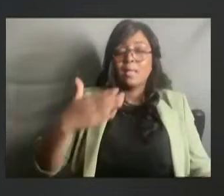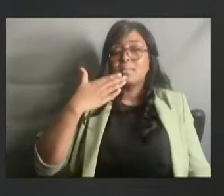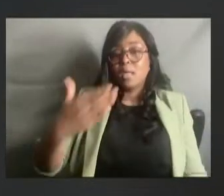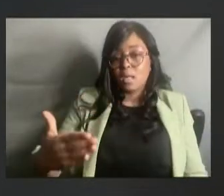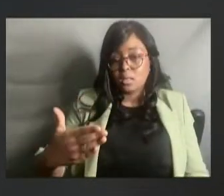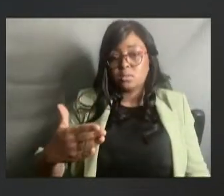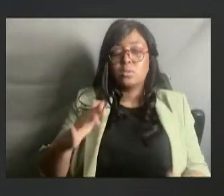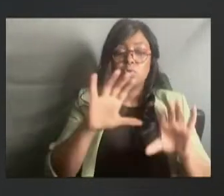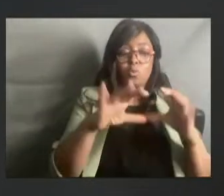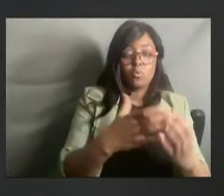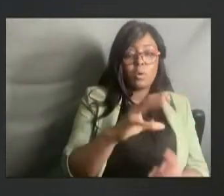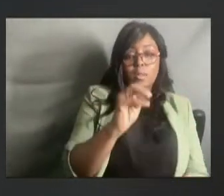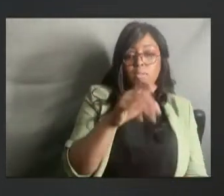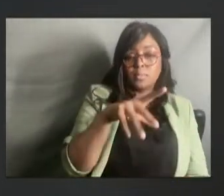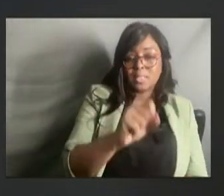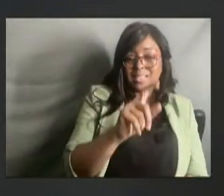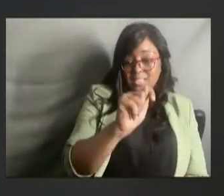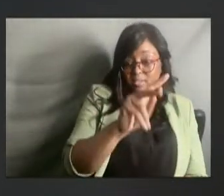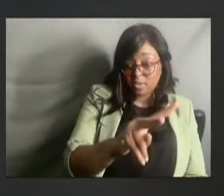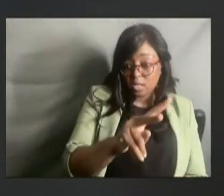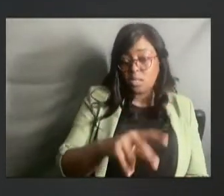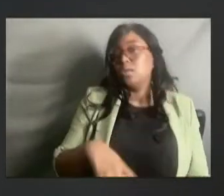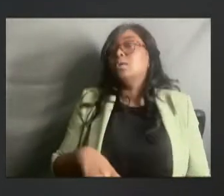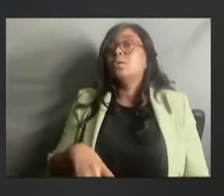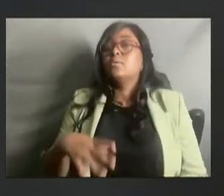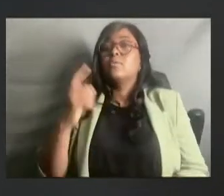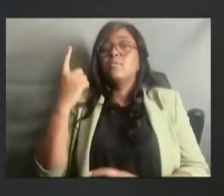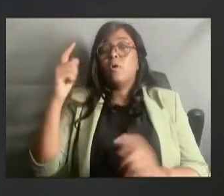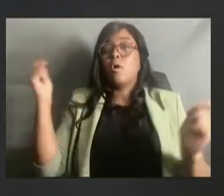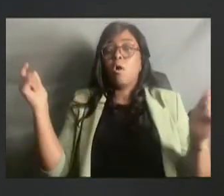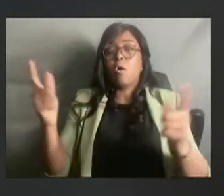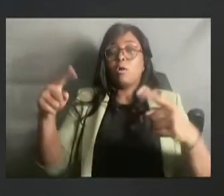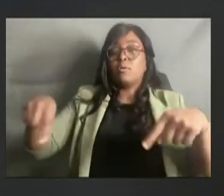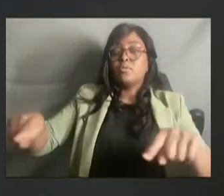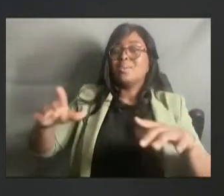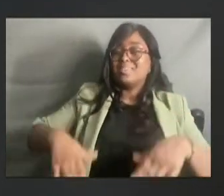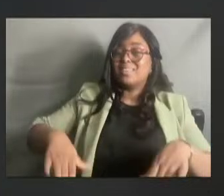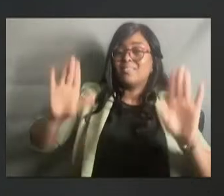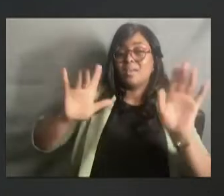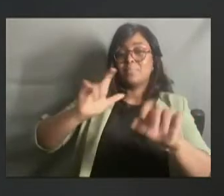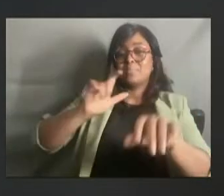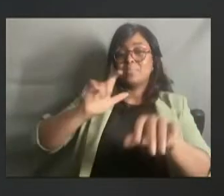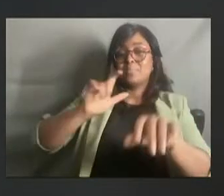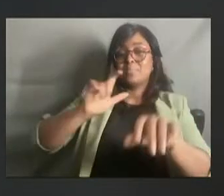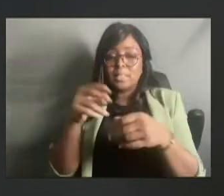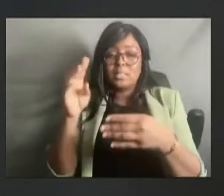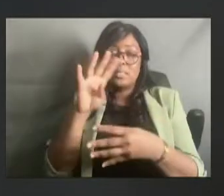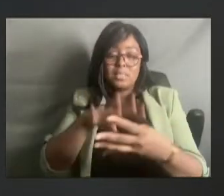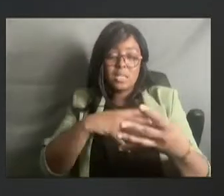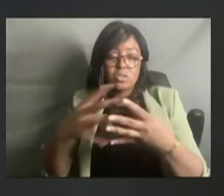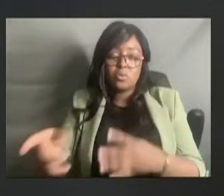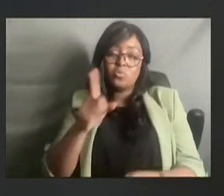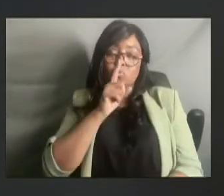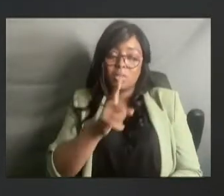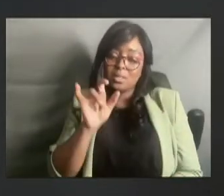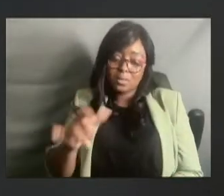thank you all so much for being here. Huge thanks to the crew at